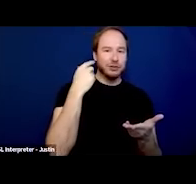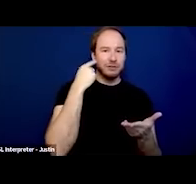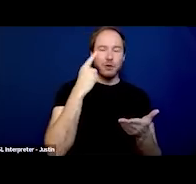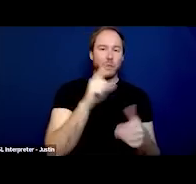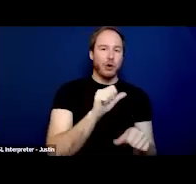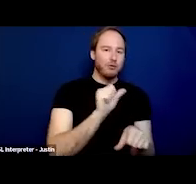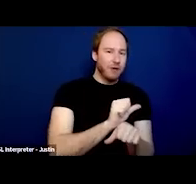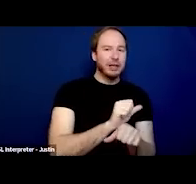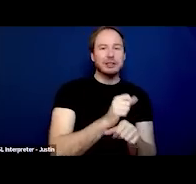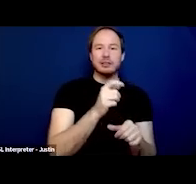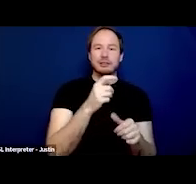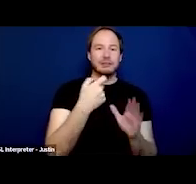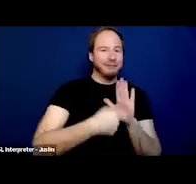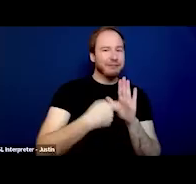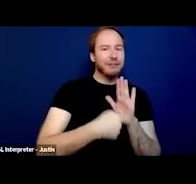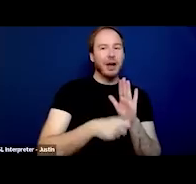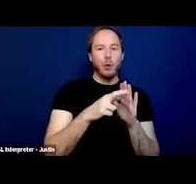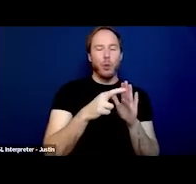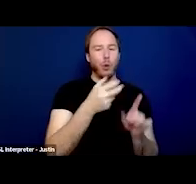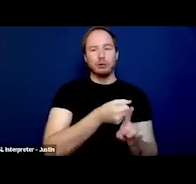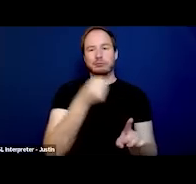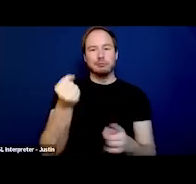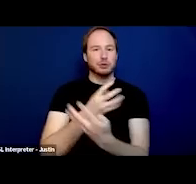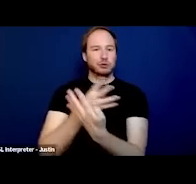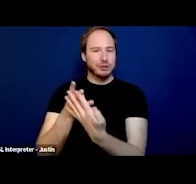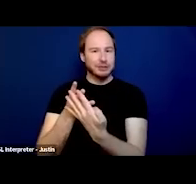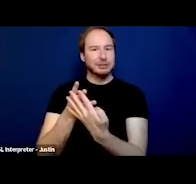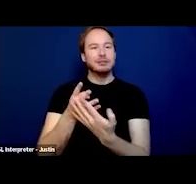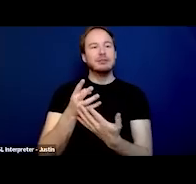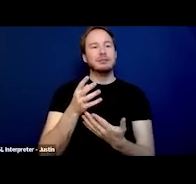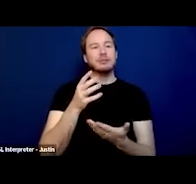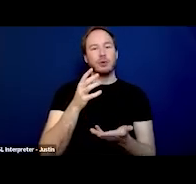So criminalization, it worsens individuals risks or returning to homelessness,